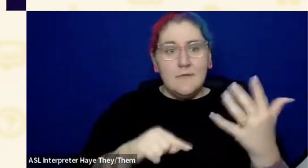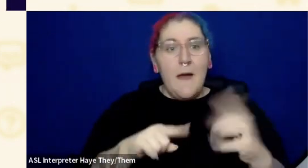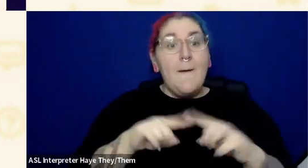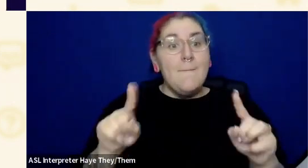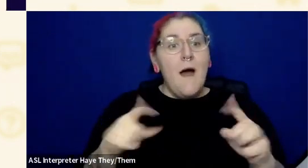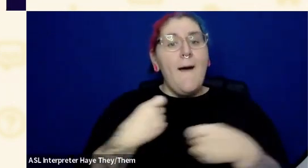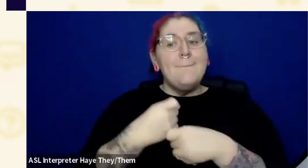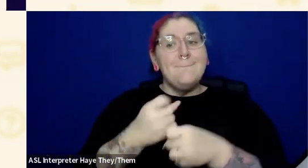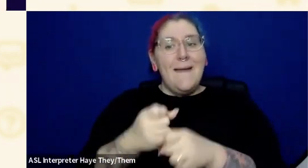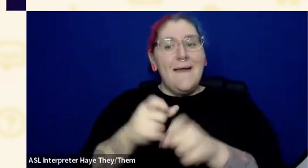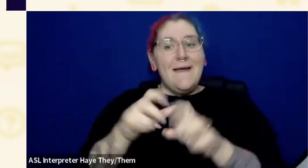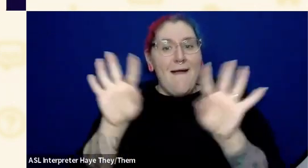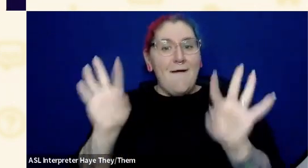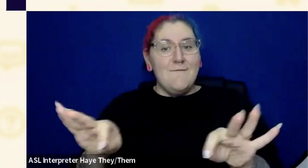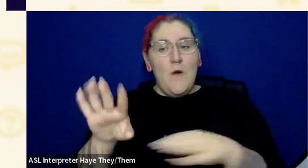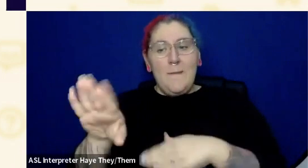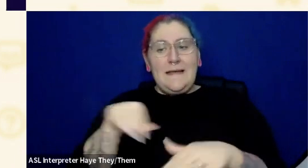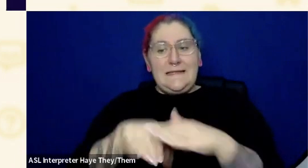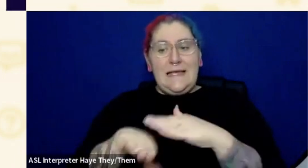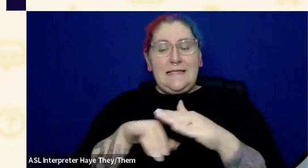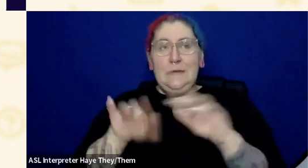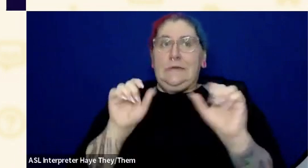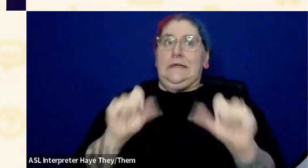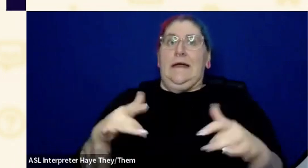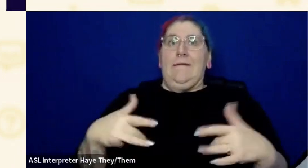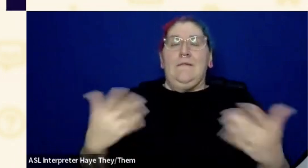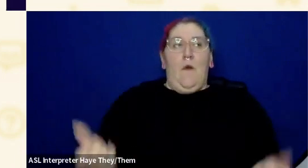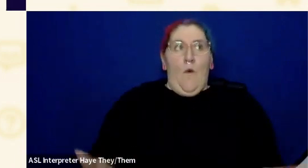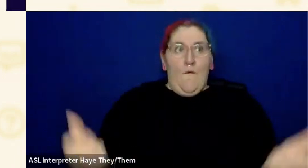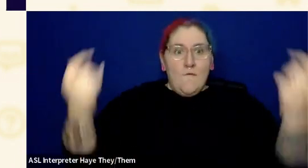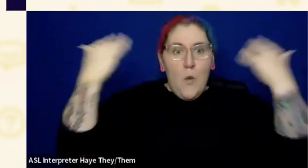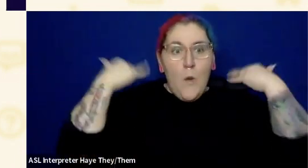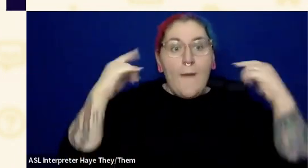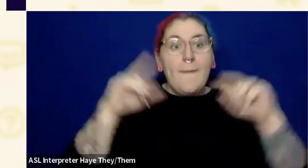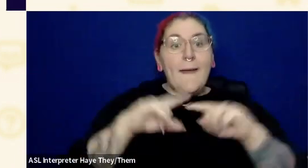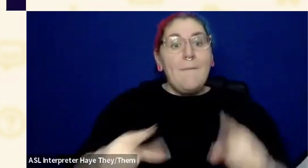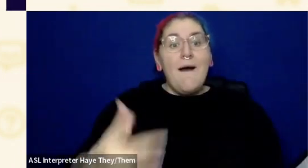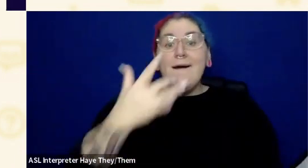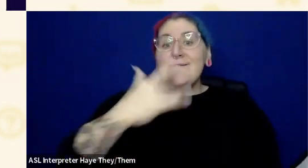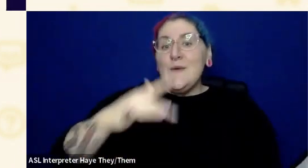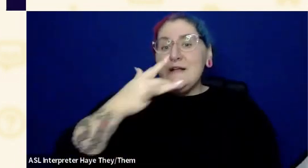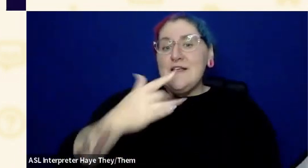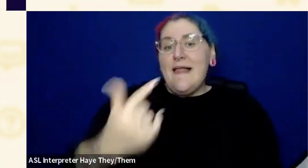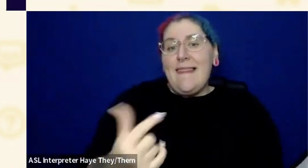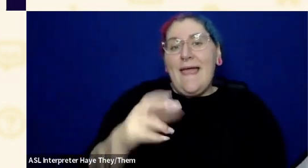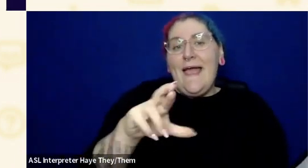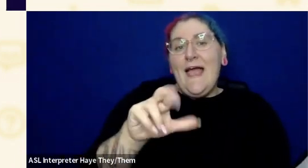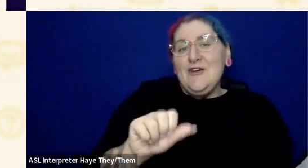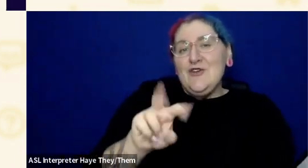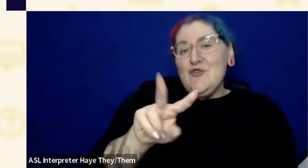Fortunately, Gravity form makes it easy to create accessible forms. By just paying attention to a few settings,